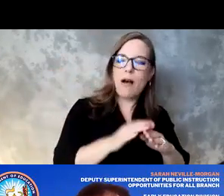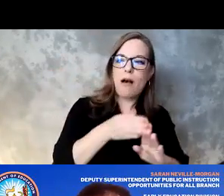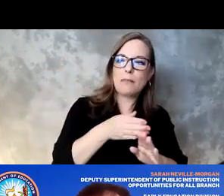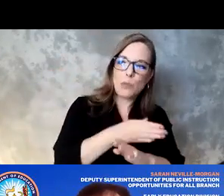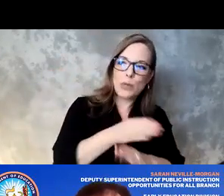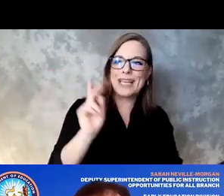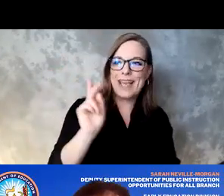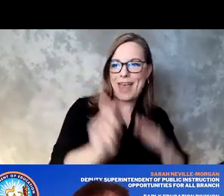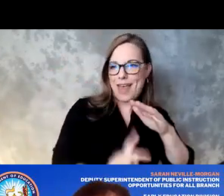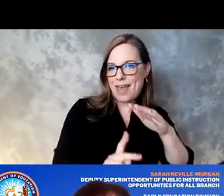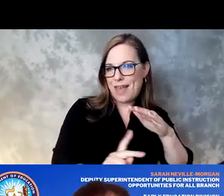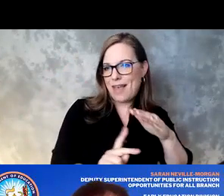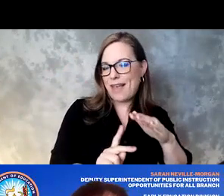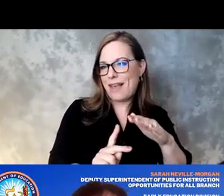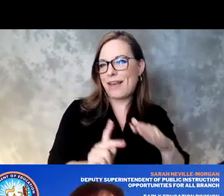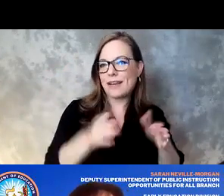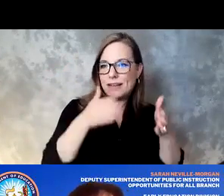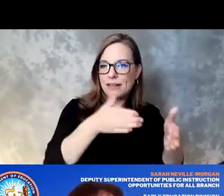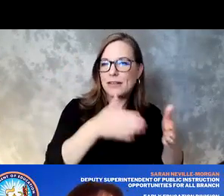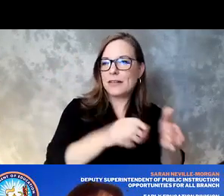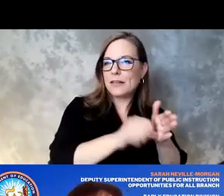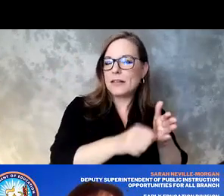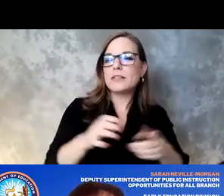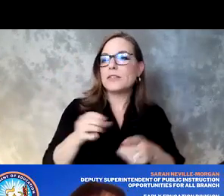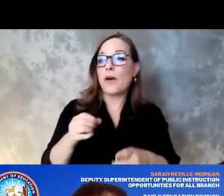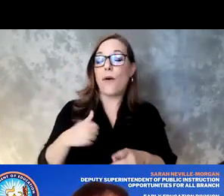So as someone who actually originally was an infant toddler specialist and that did